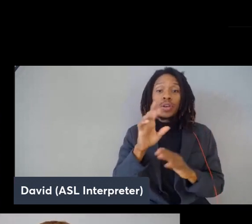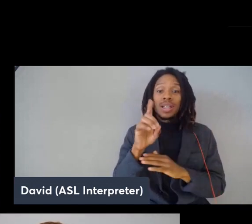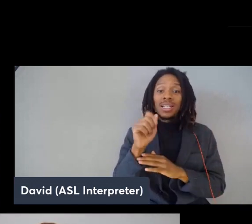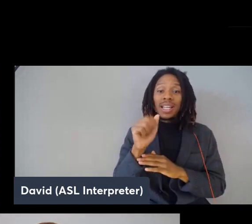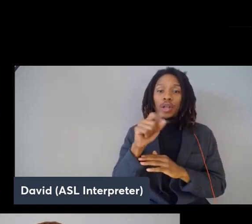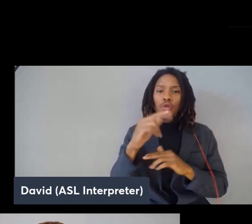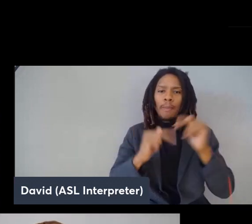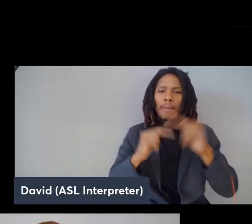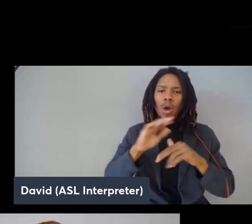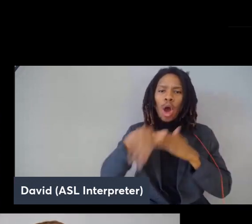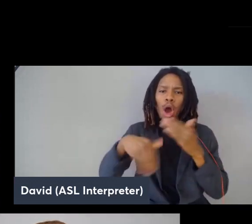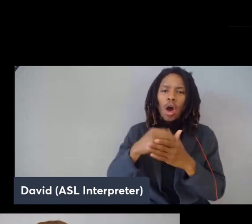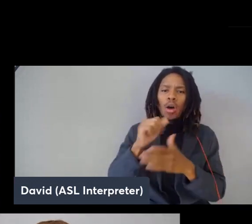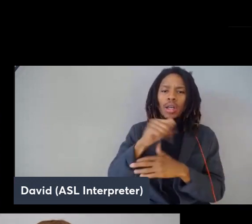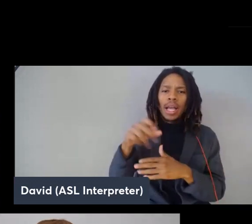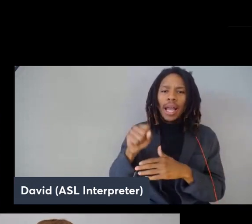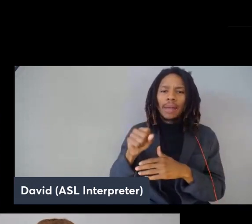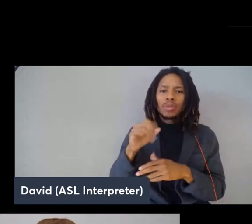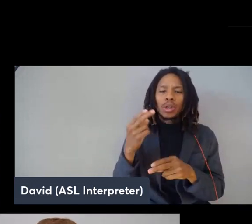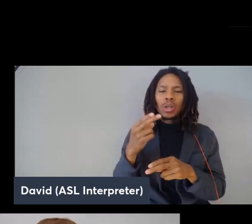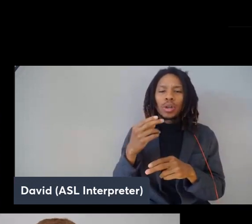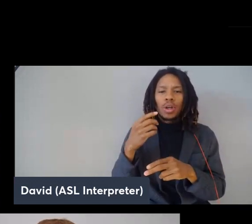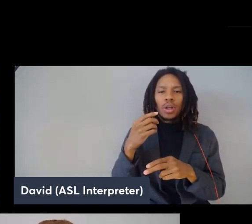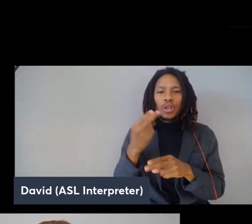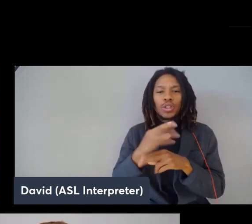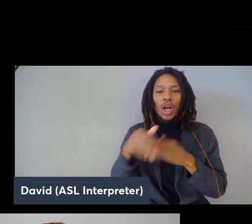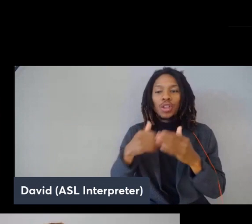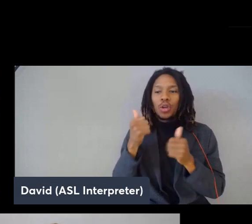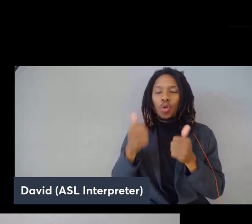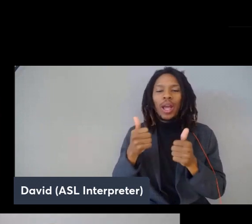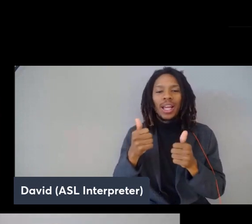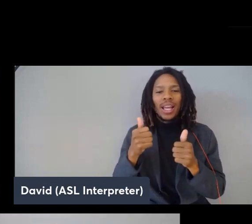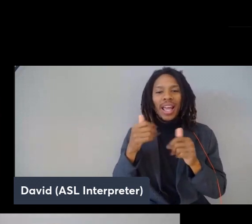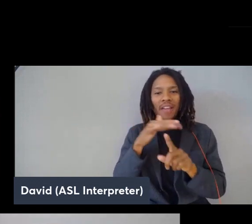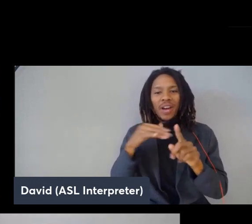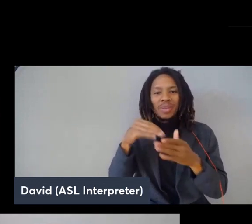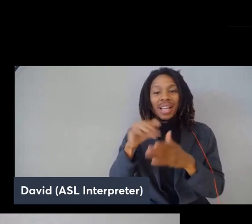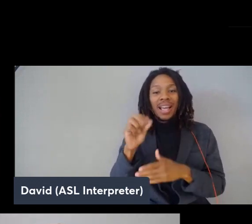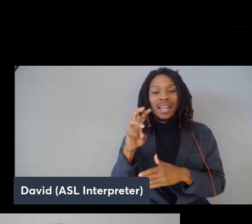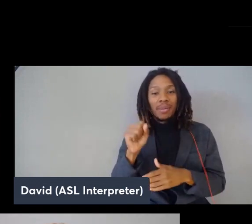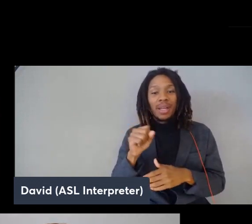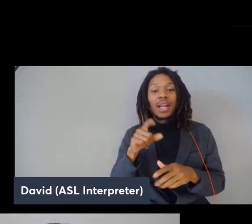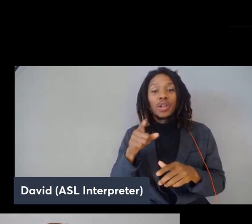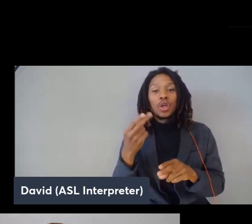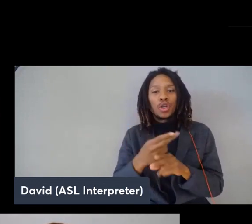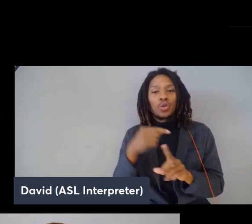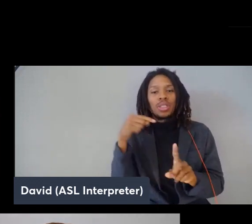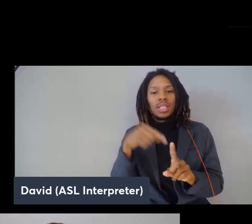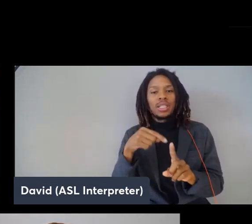using all the great environment in AWS, and you can actually reduce the footprint on the mainframe,